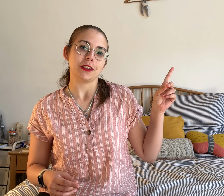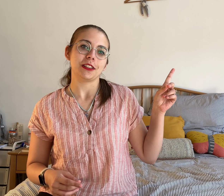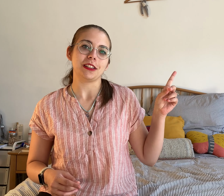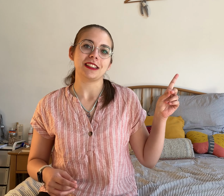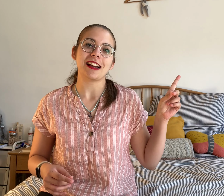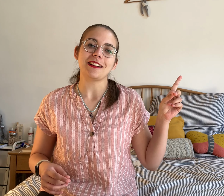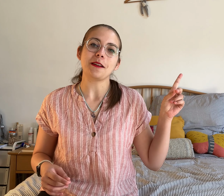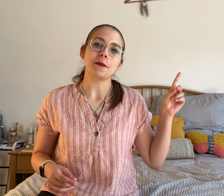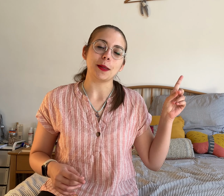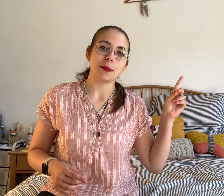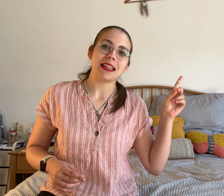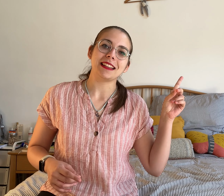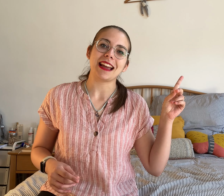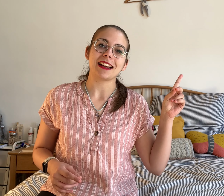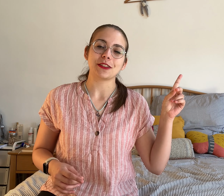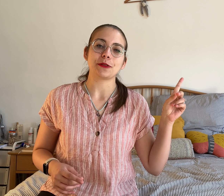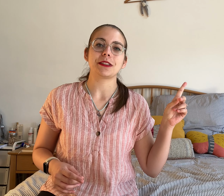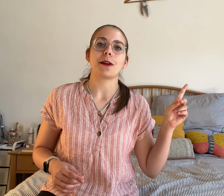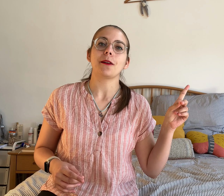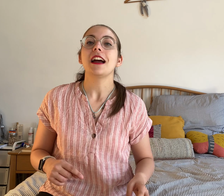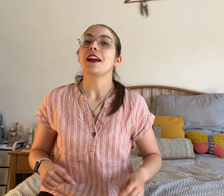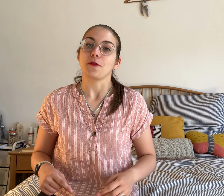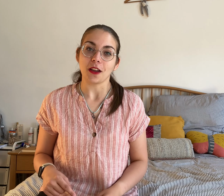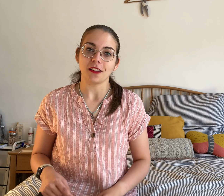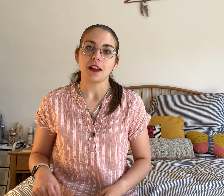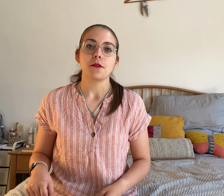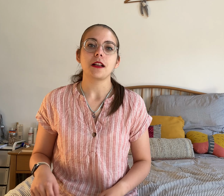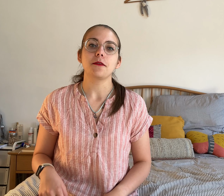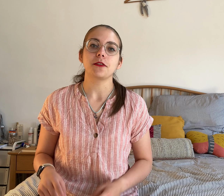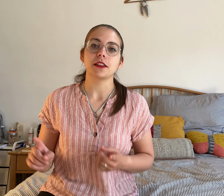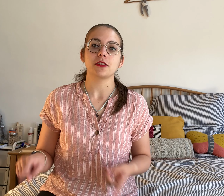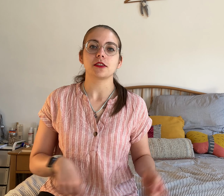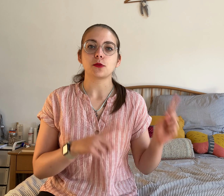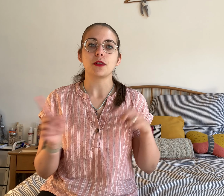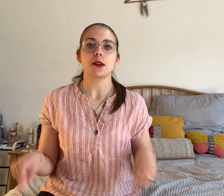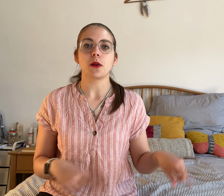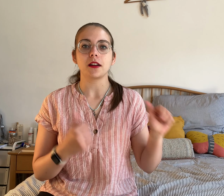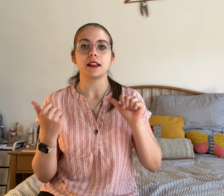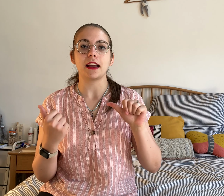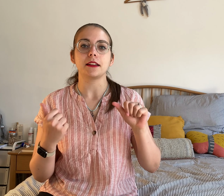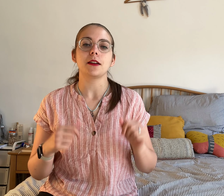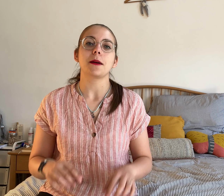to sign along with me to the actual song! If not, feel free to just rewind and go back to